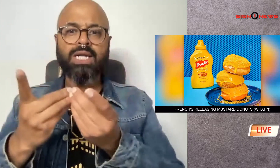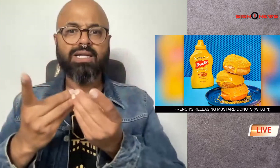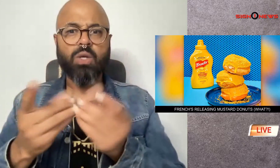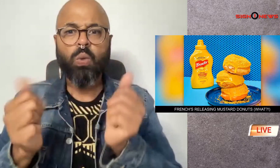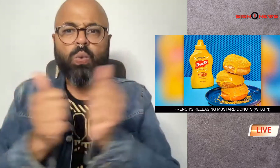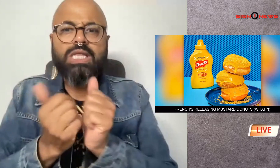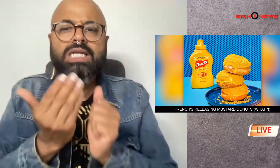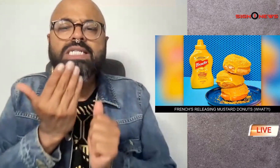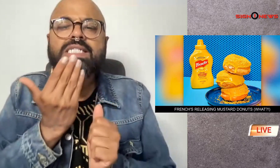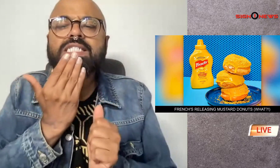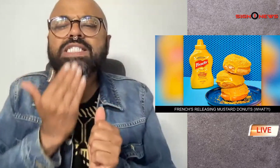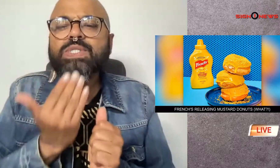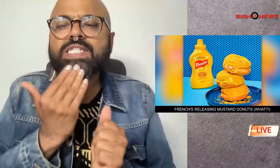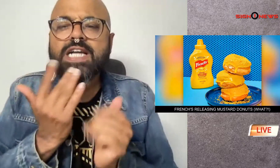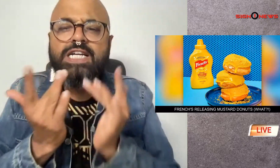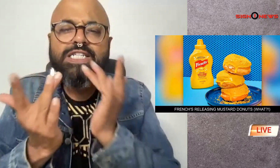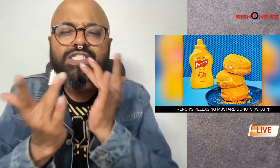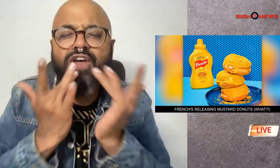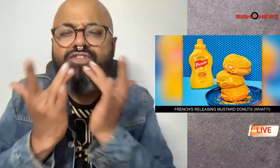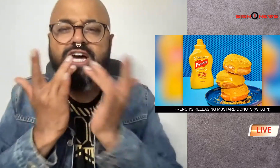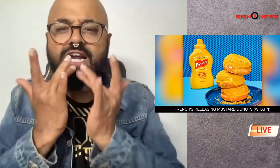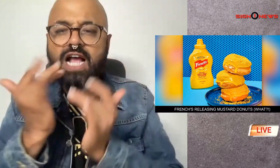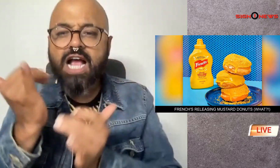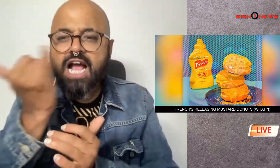it's a brioche doughnut with a sweet and